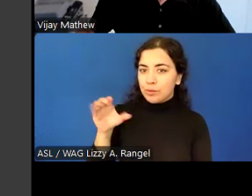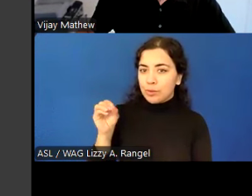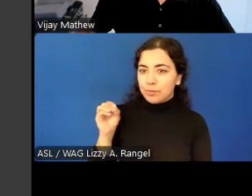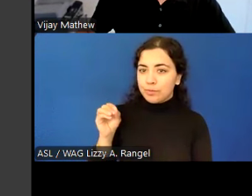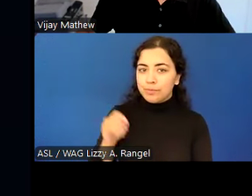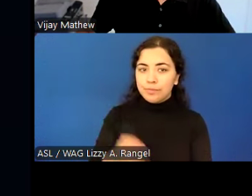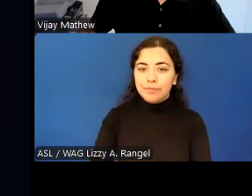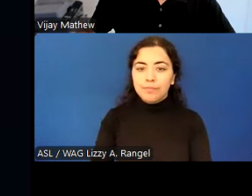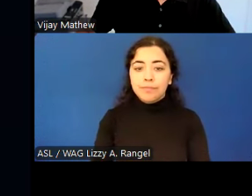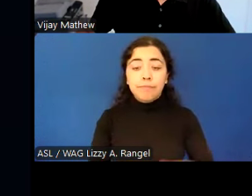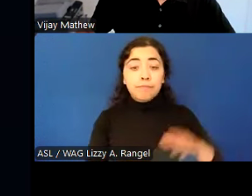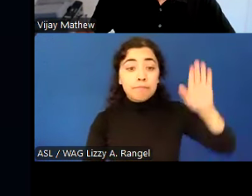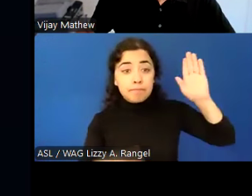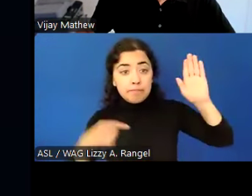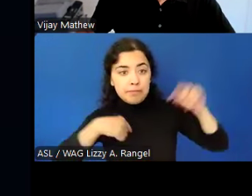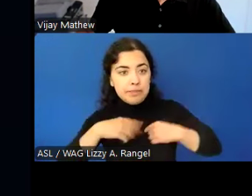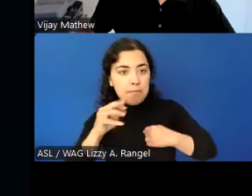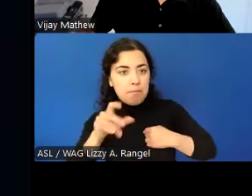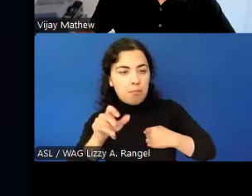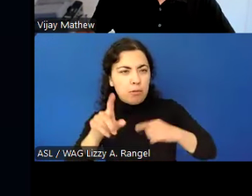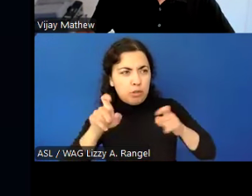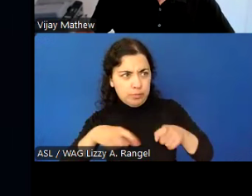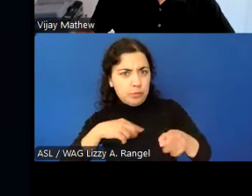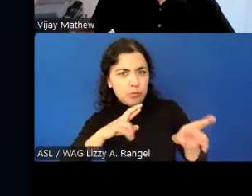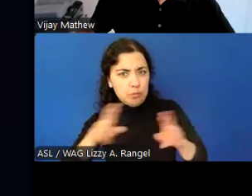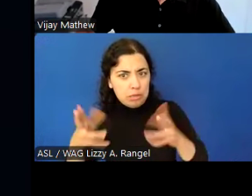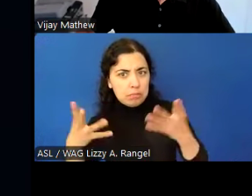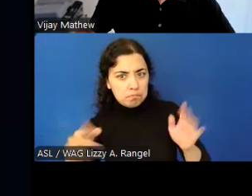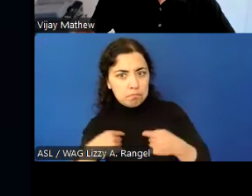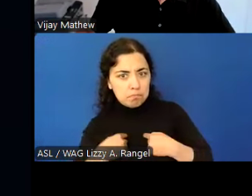Malcolm it should be all set. >> VIJAY MATTHEW: Thank you.